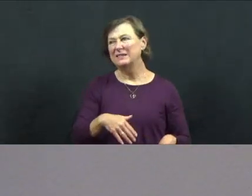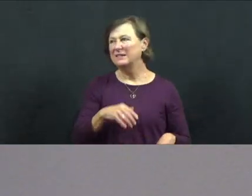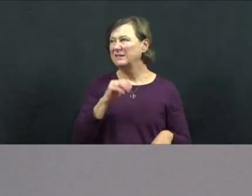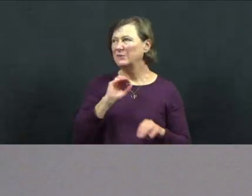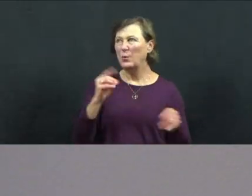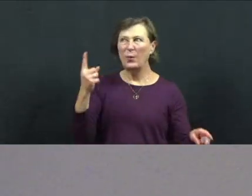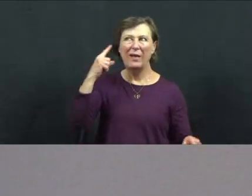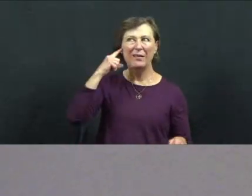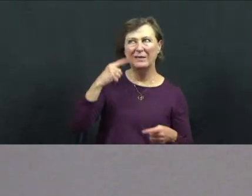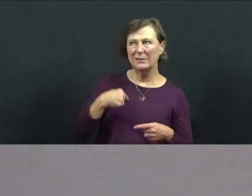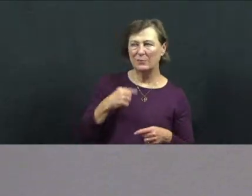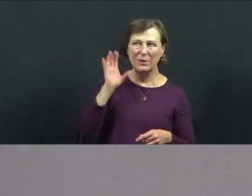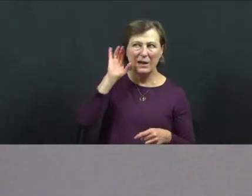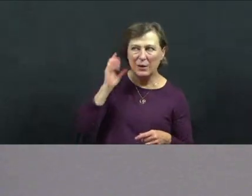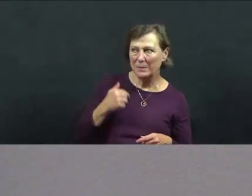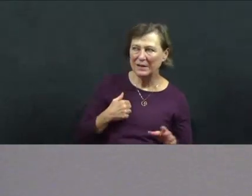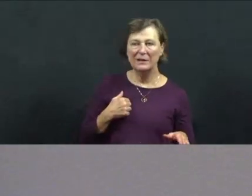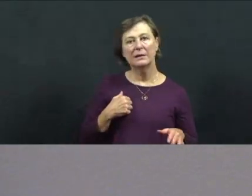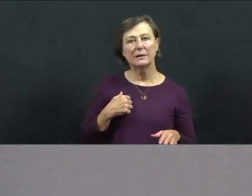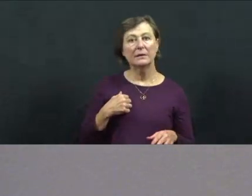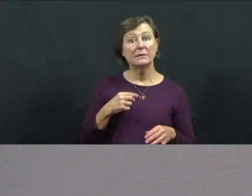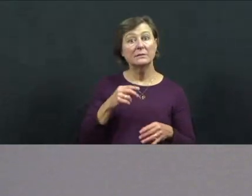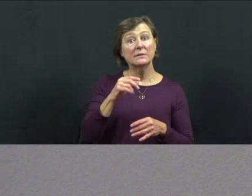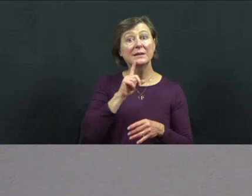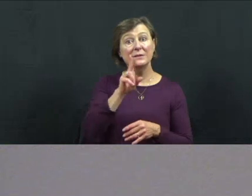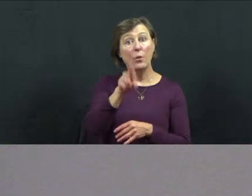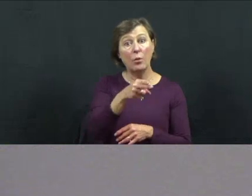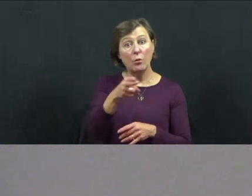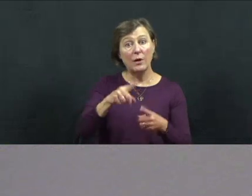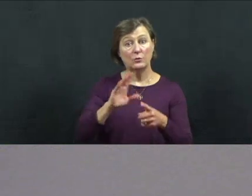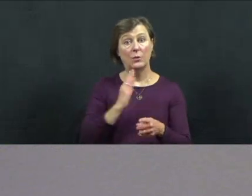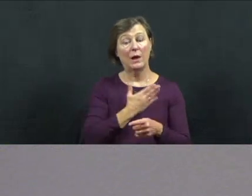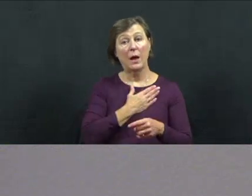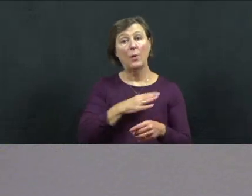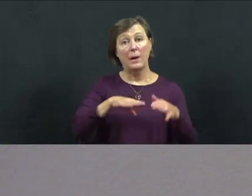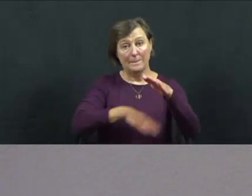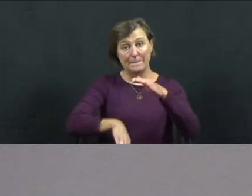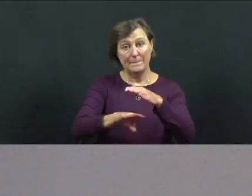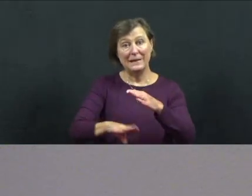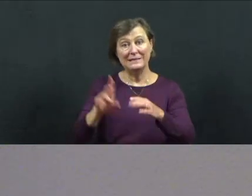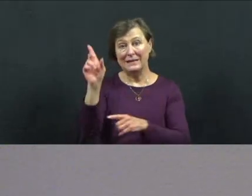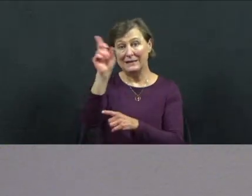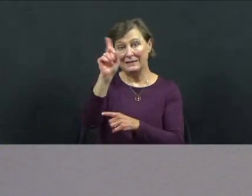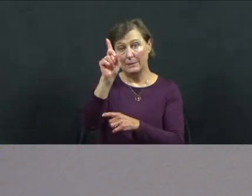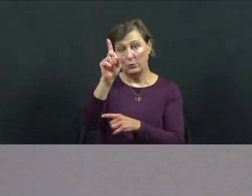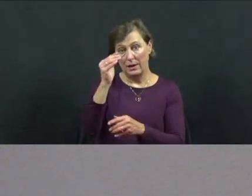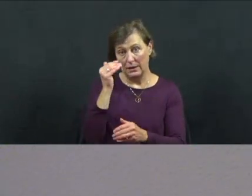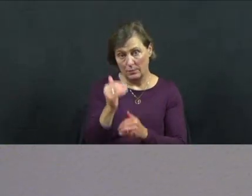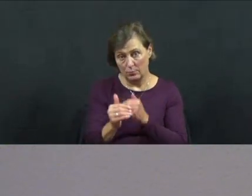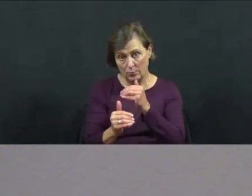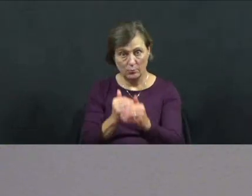presents a threat to our basic democratic process.